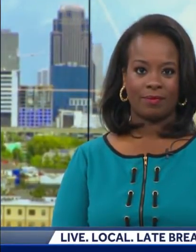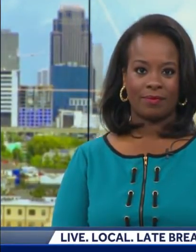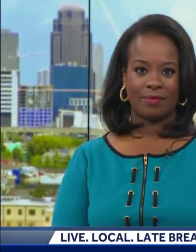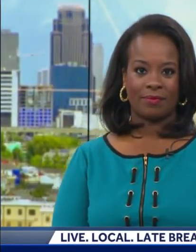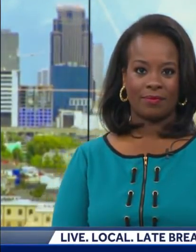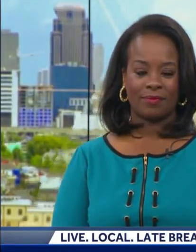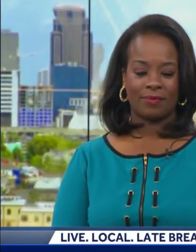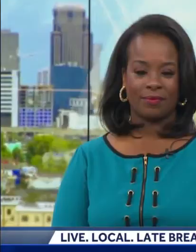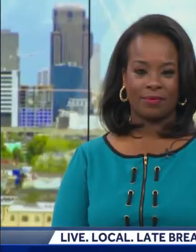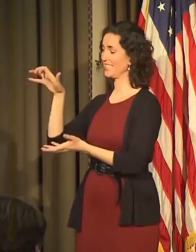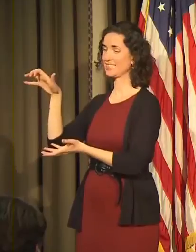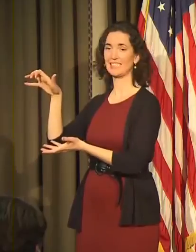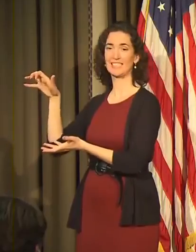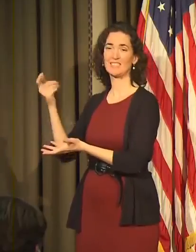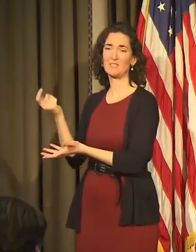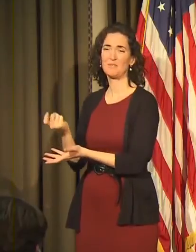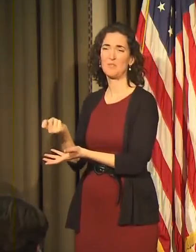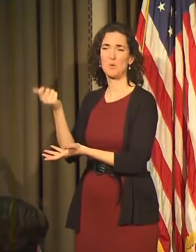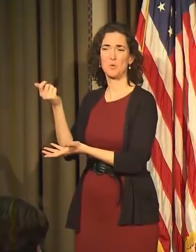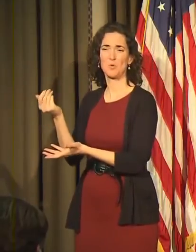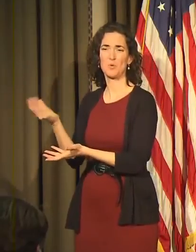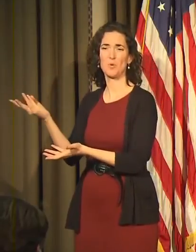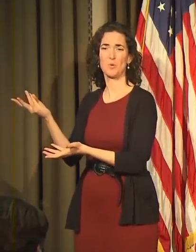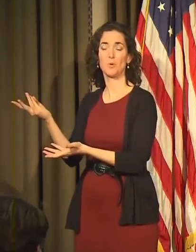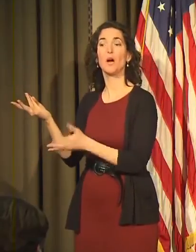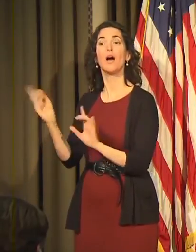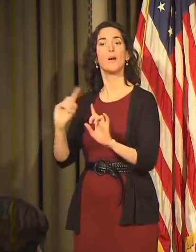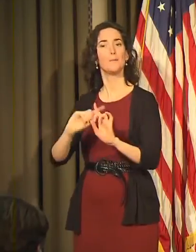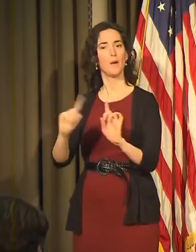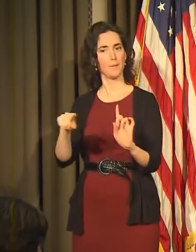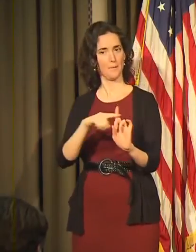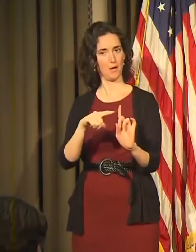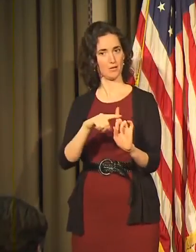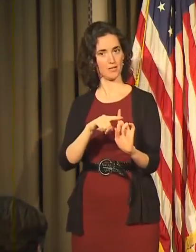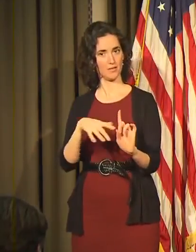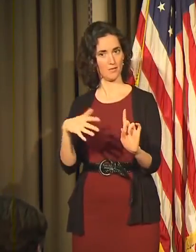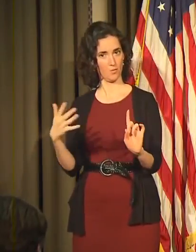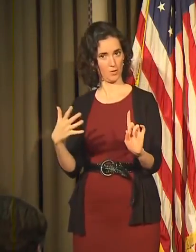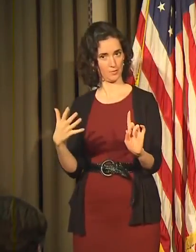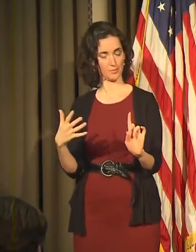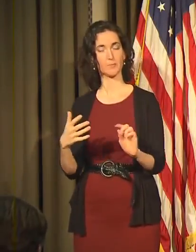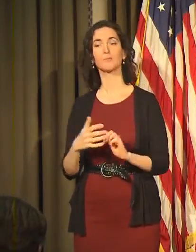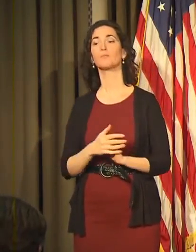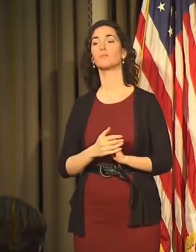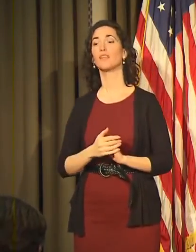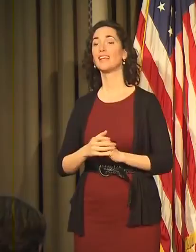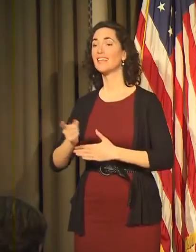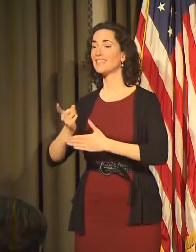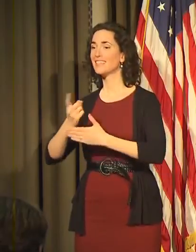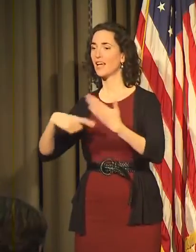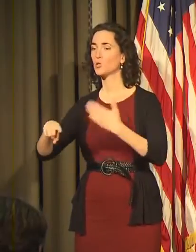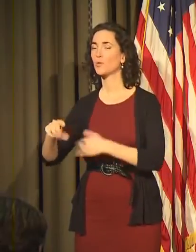GREATEST CHALLENGE IS THE NUMBER OF VACCINES NOW AVAILABLE TO THE PUBLIC, BUT HE SAYS HELP IS ON THE WA